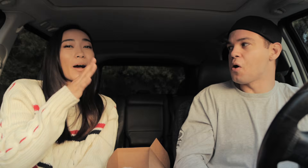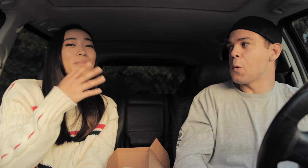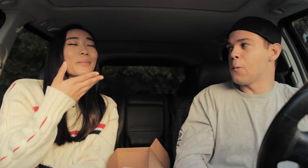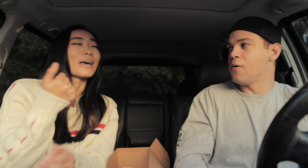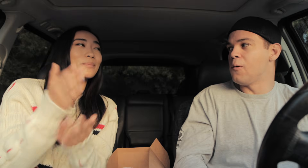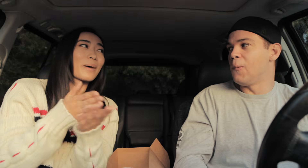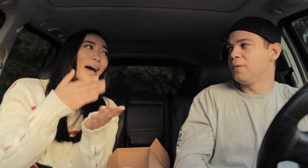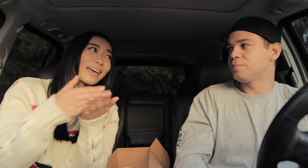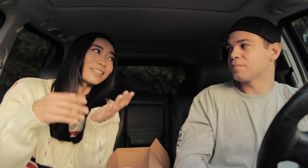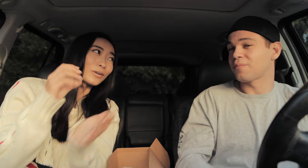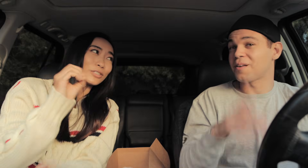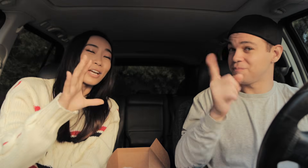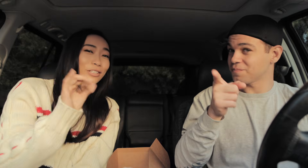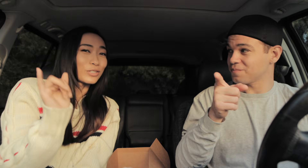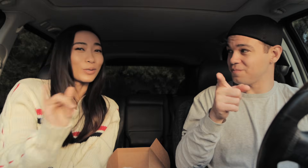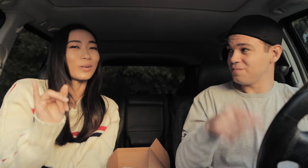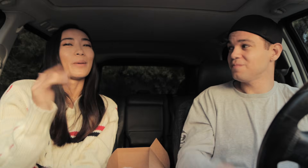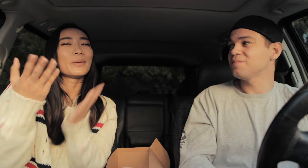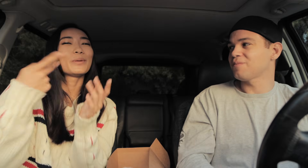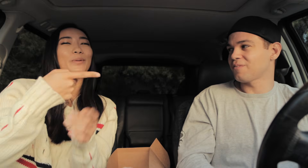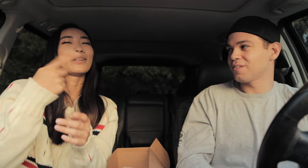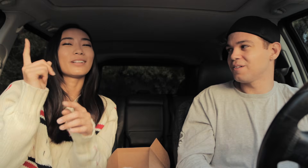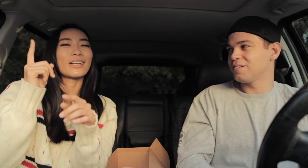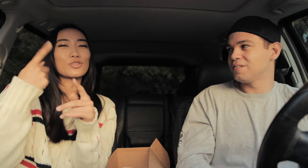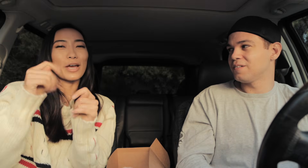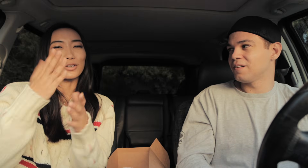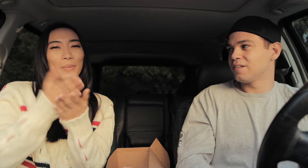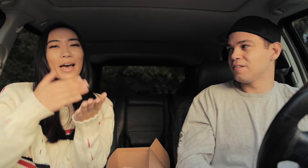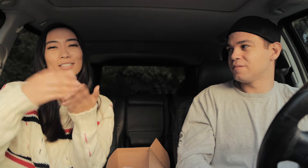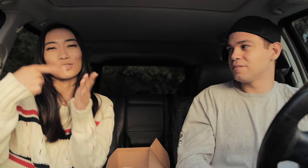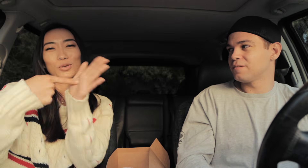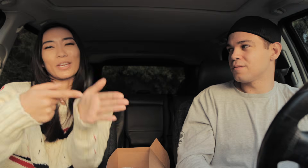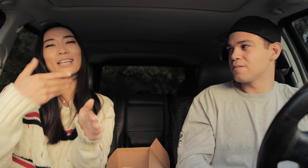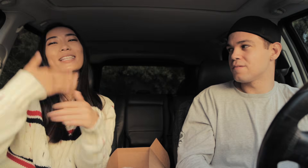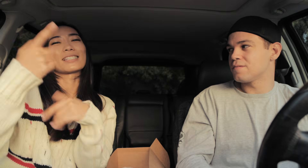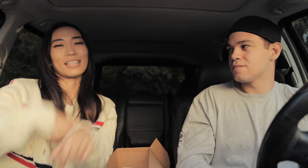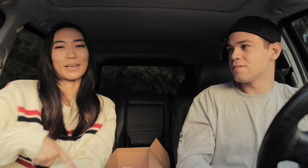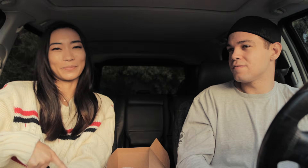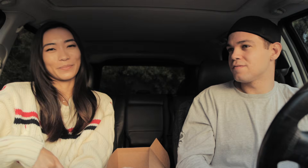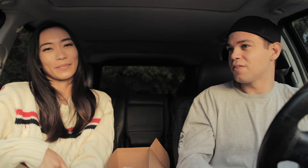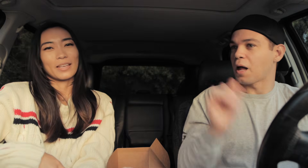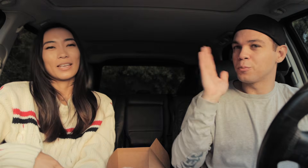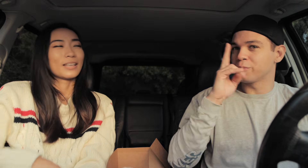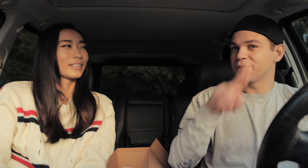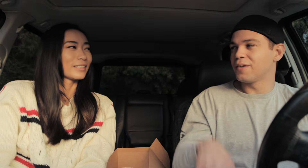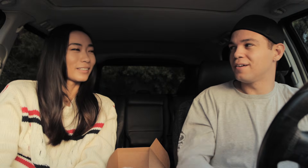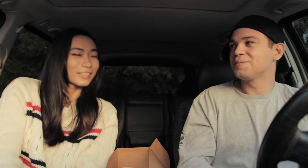My mom is the best pie in Orange County too maybe we'll try her pies and show you guys next time that would be fun